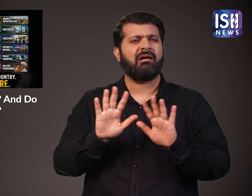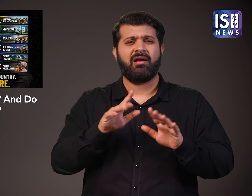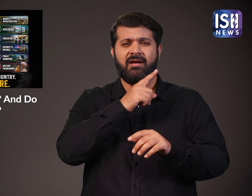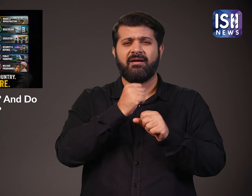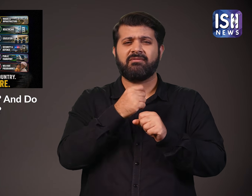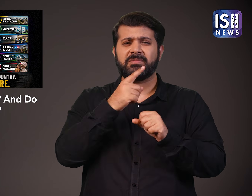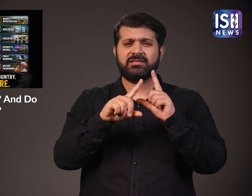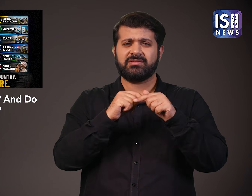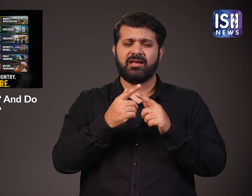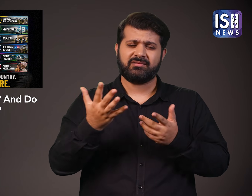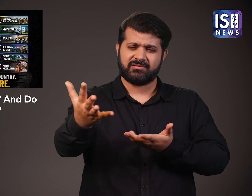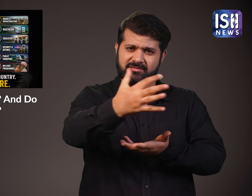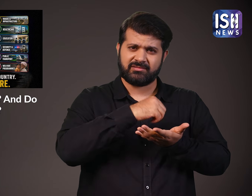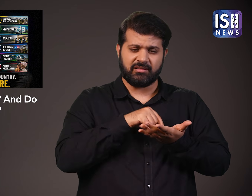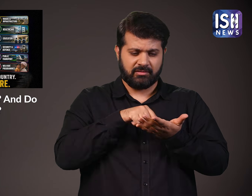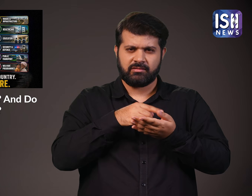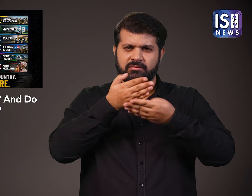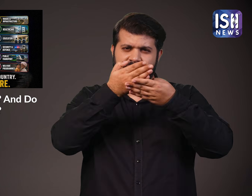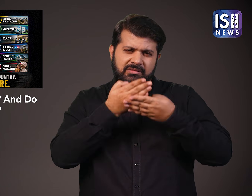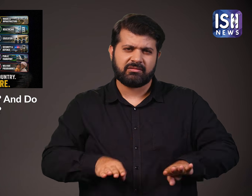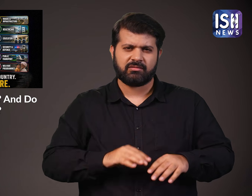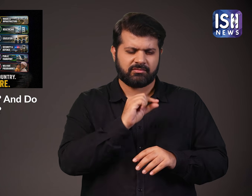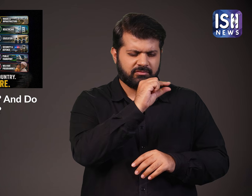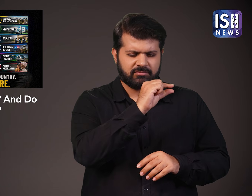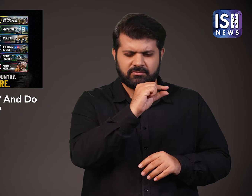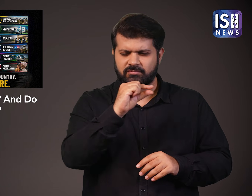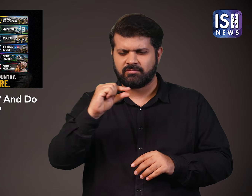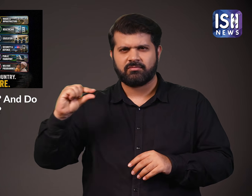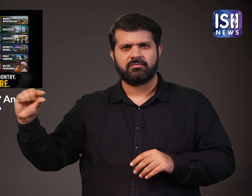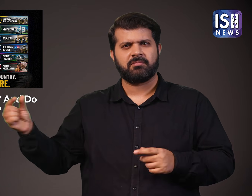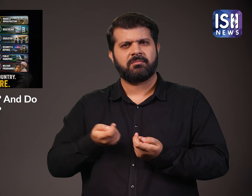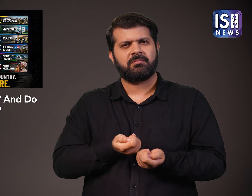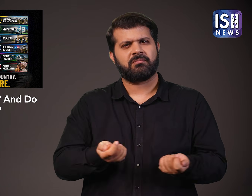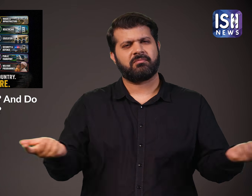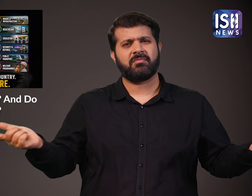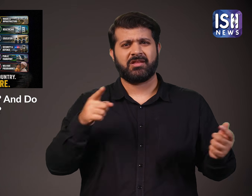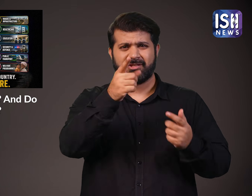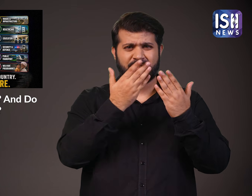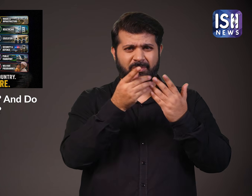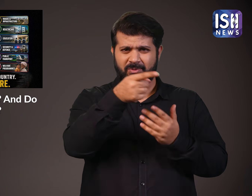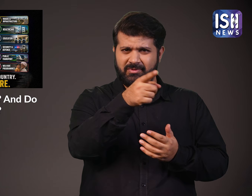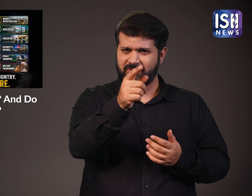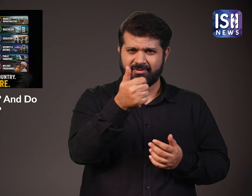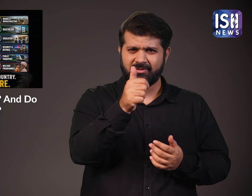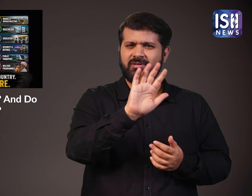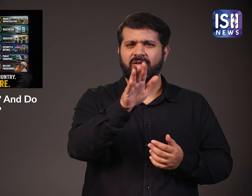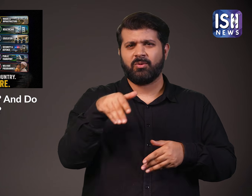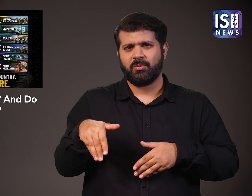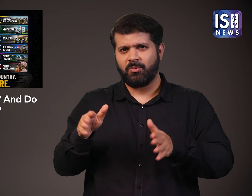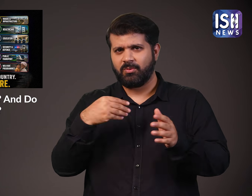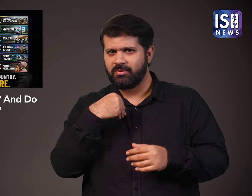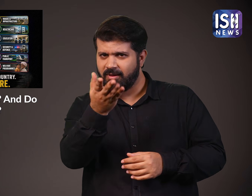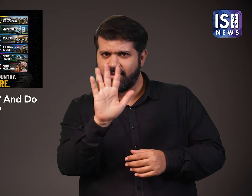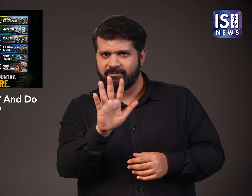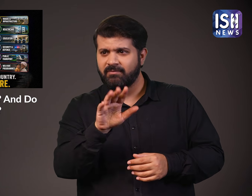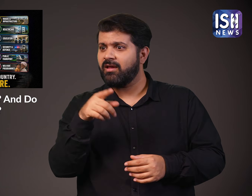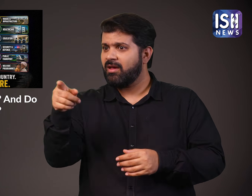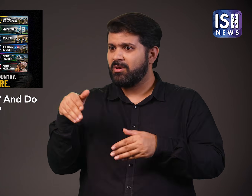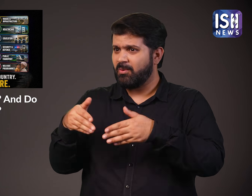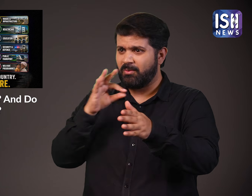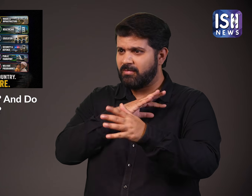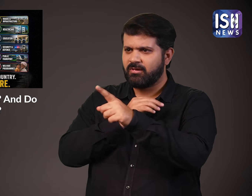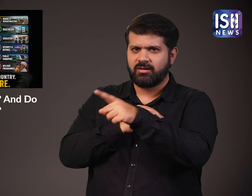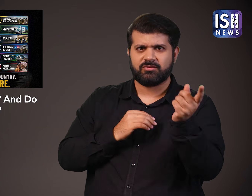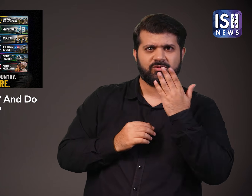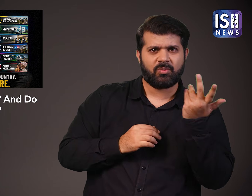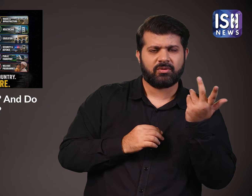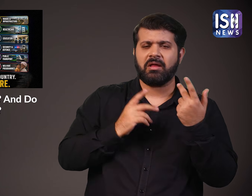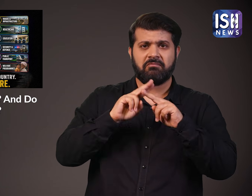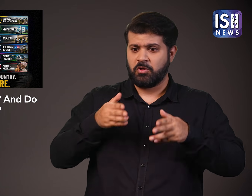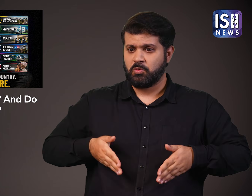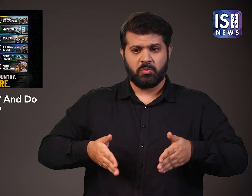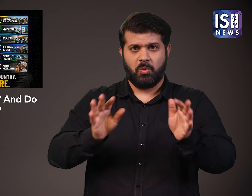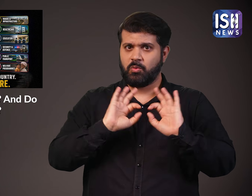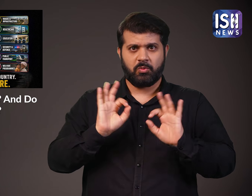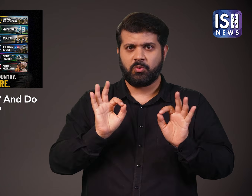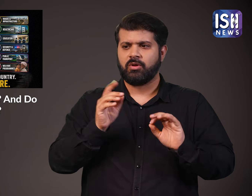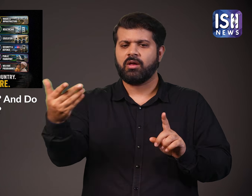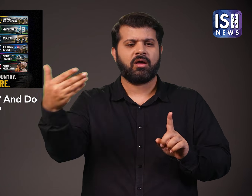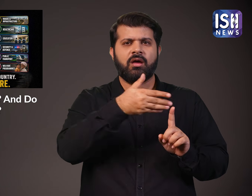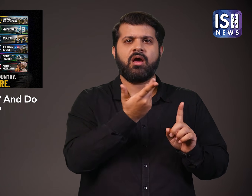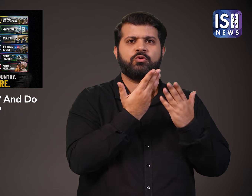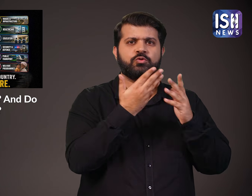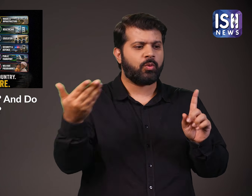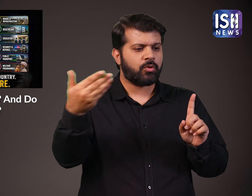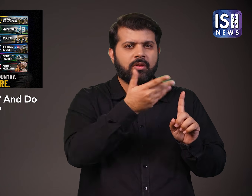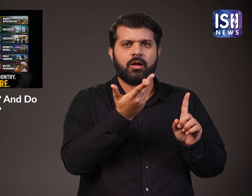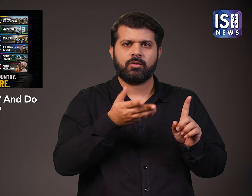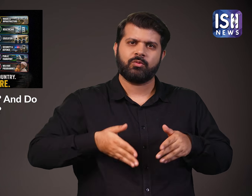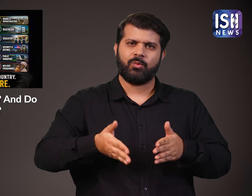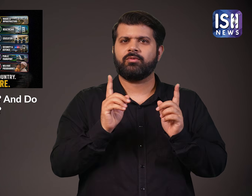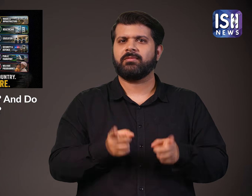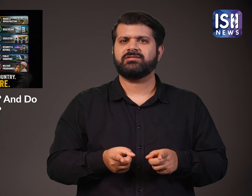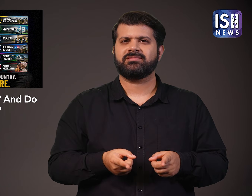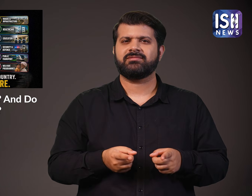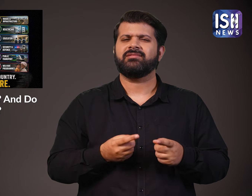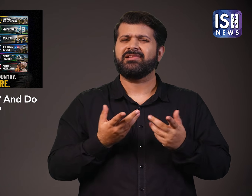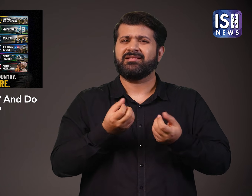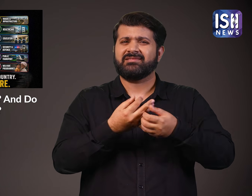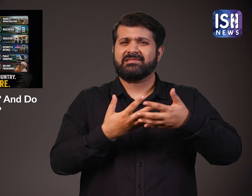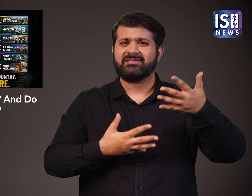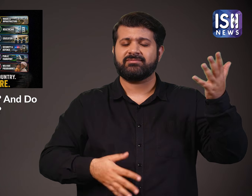The government collects taxes and allocates the funds to different public services, whether you use all of them personally or not.